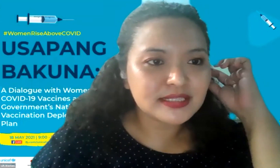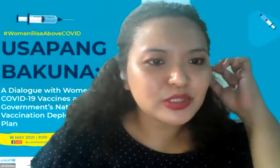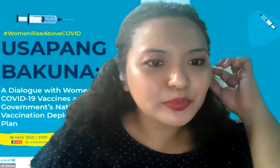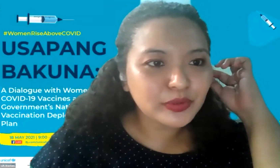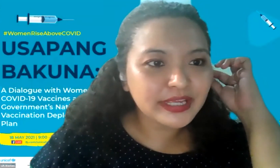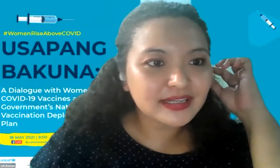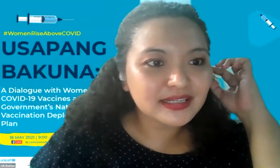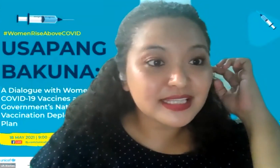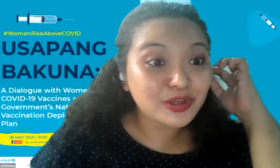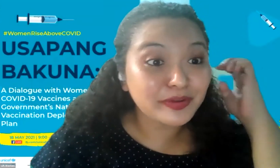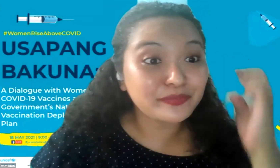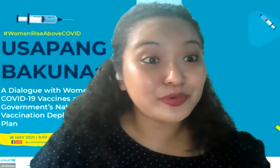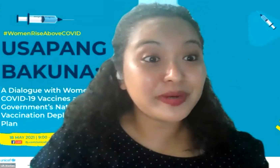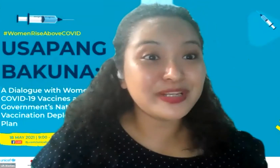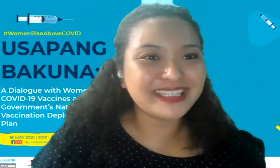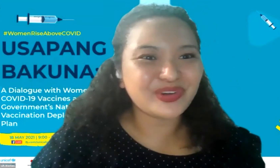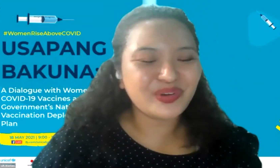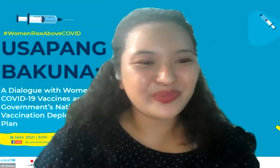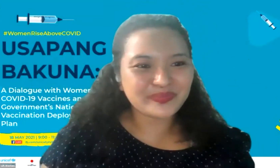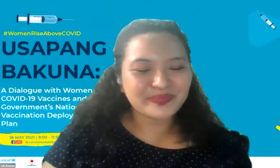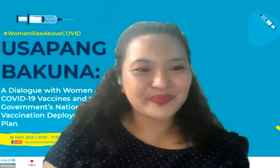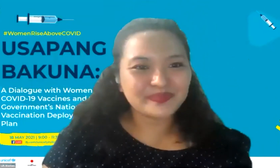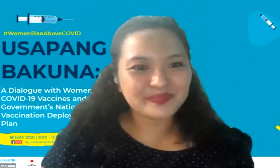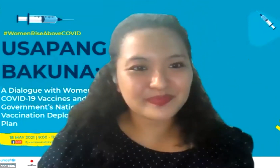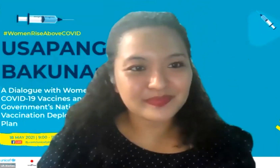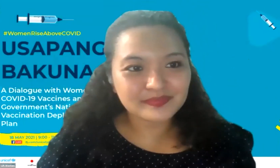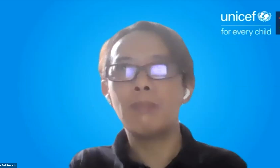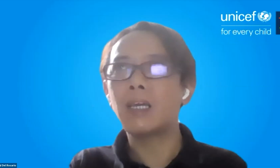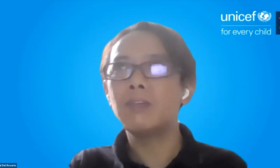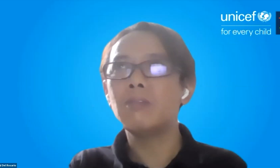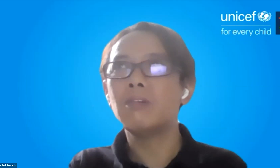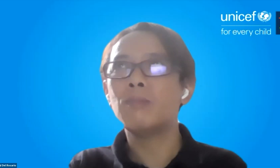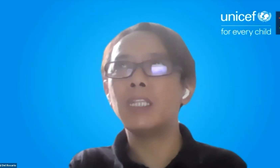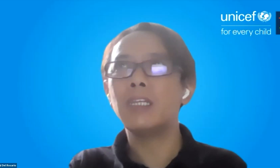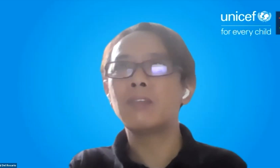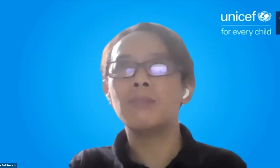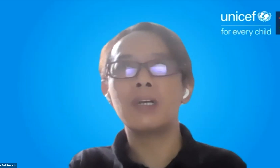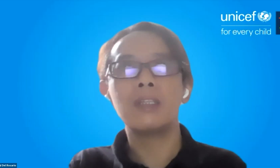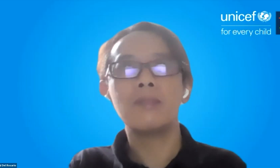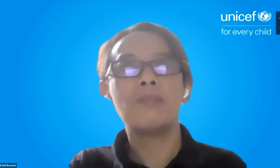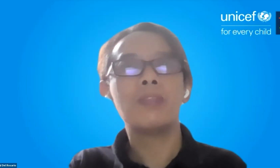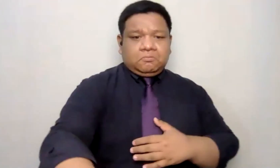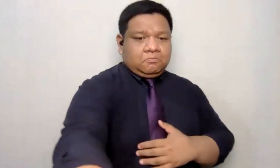Who can answer this? Doc Bev again? Or Doc Macky?